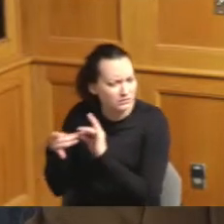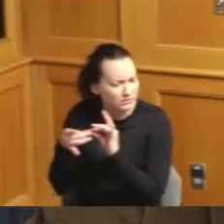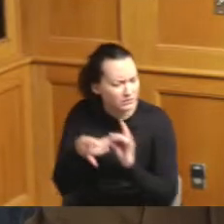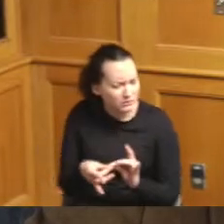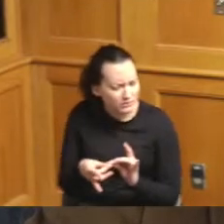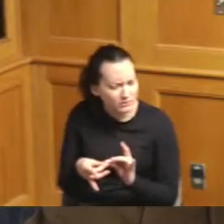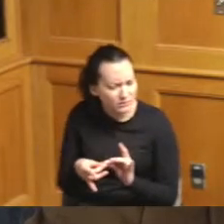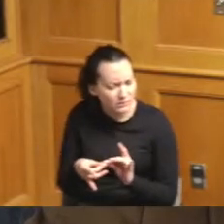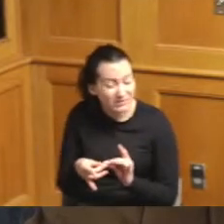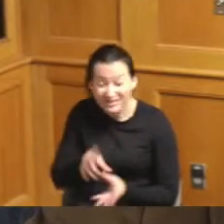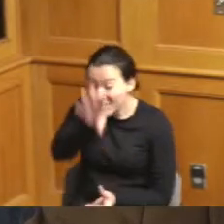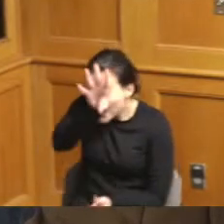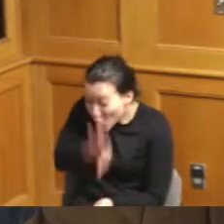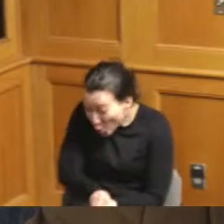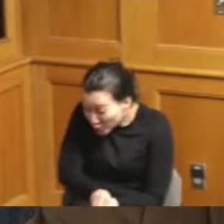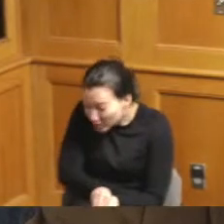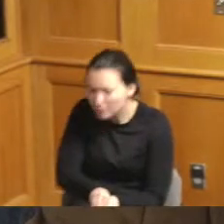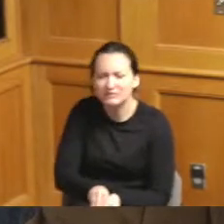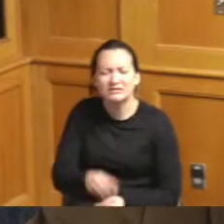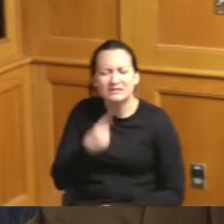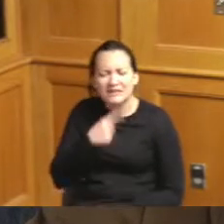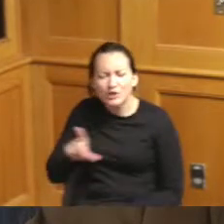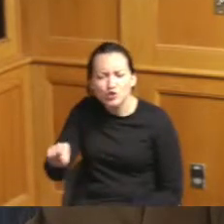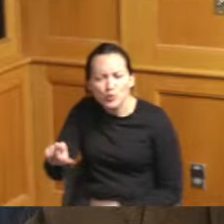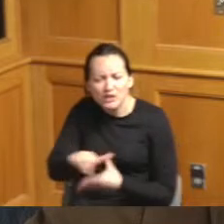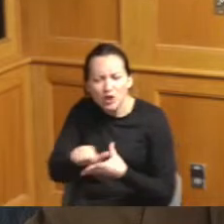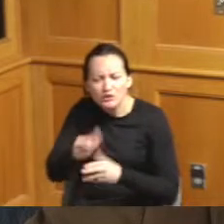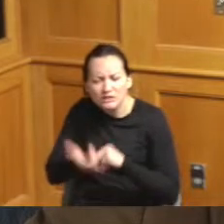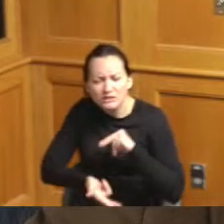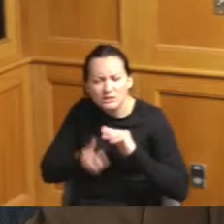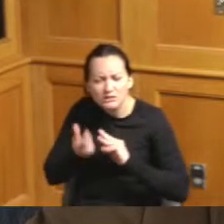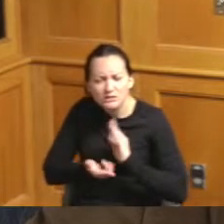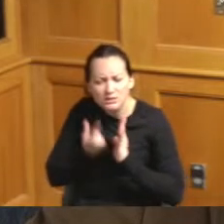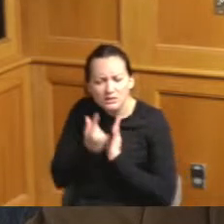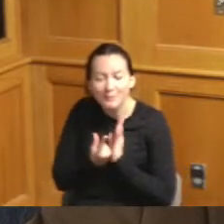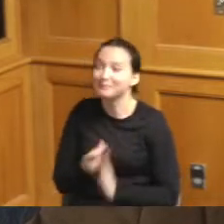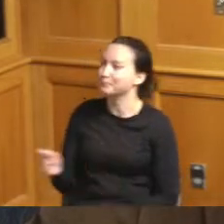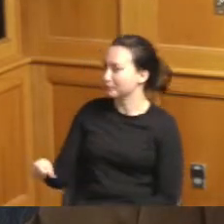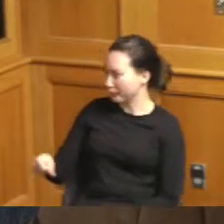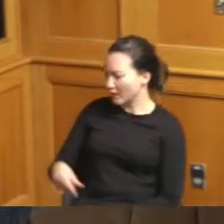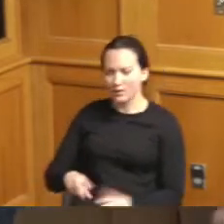the total then did you say it was twenty dollars an hour that yeah is that are we talking about the